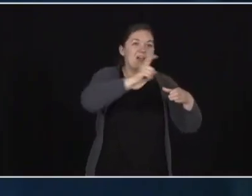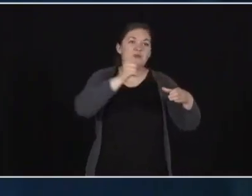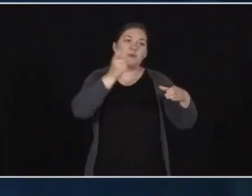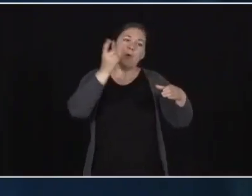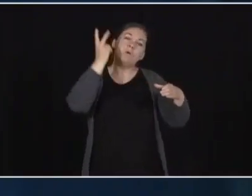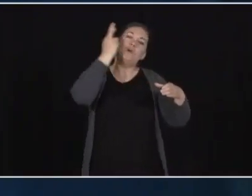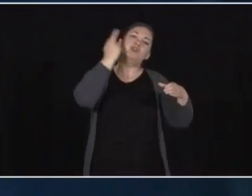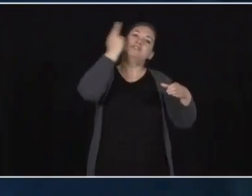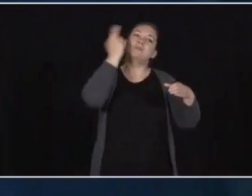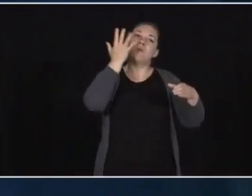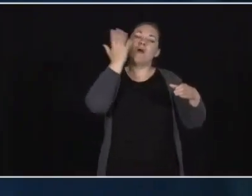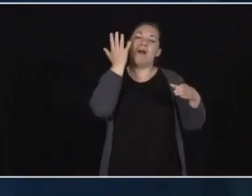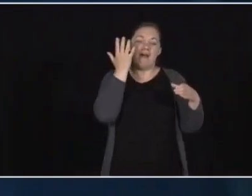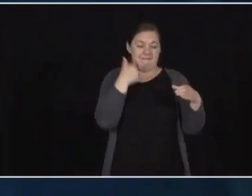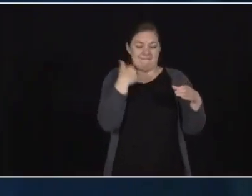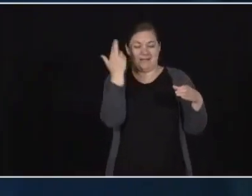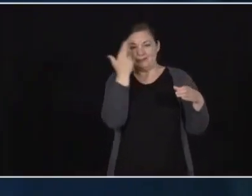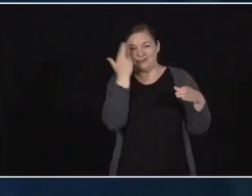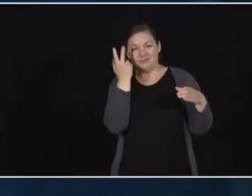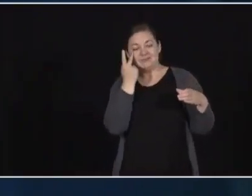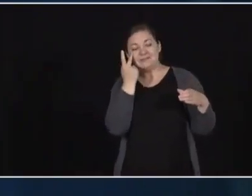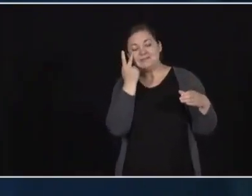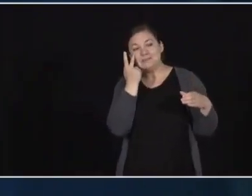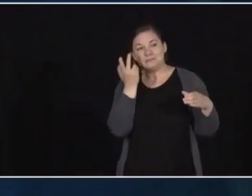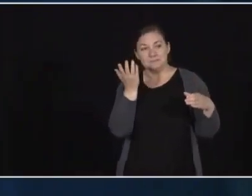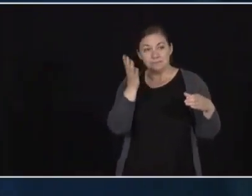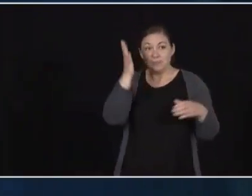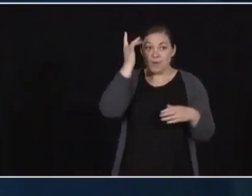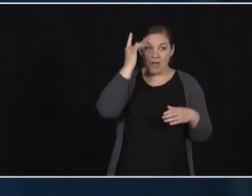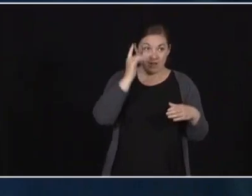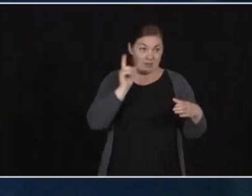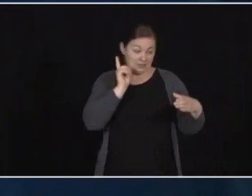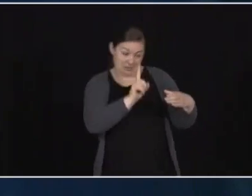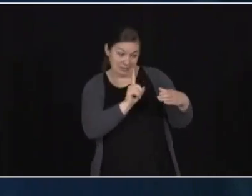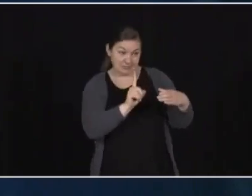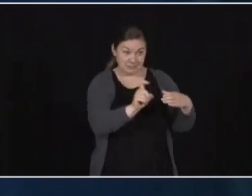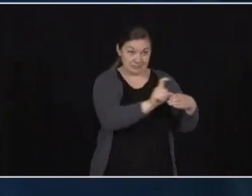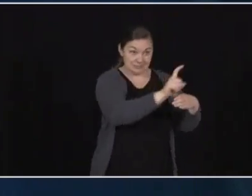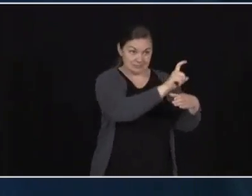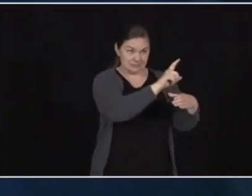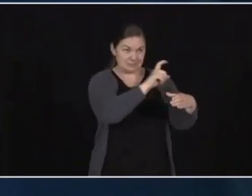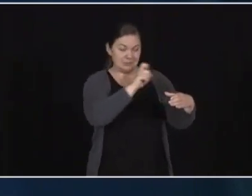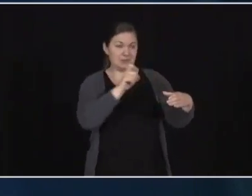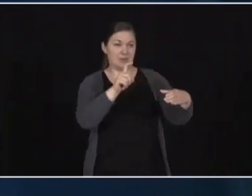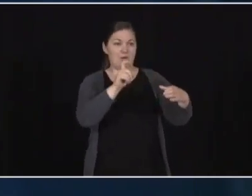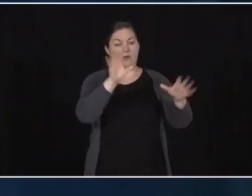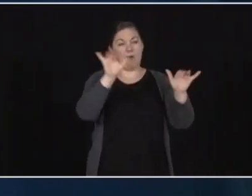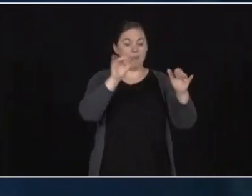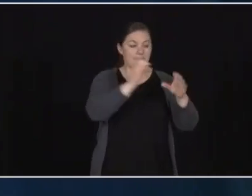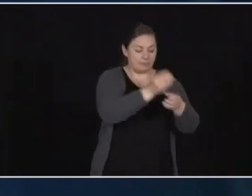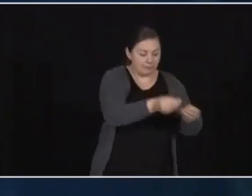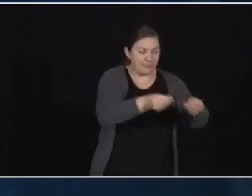completed and it really is to try to understand at that moment is there illness present within there to help understand more